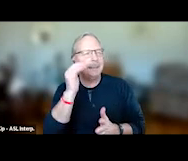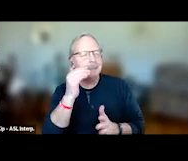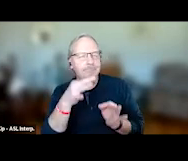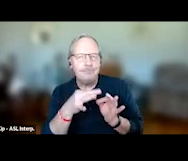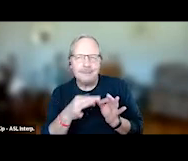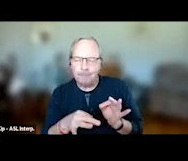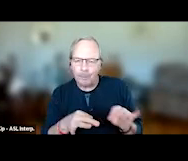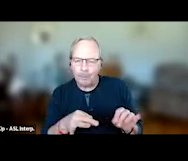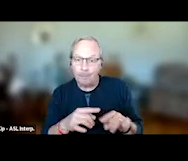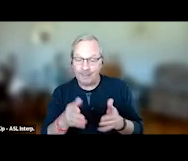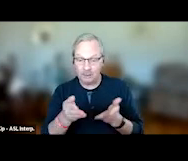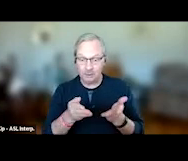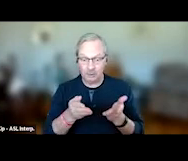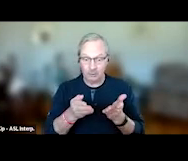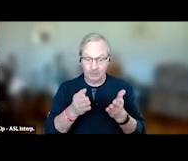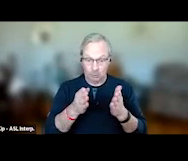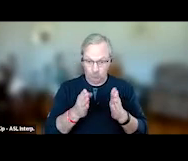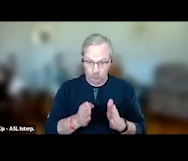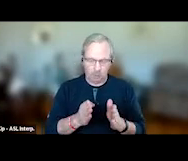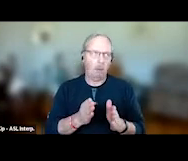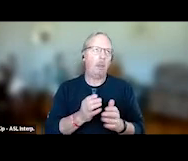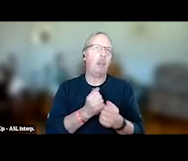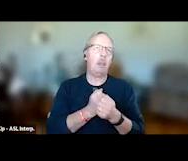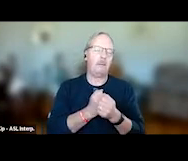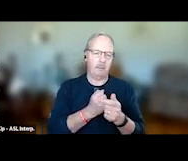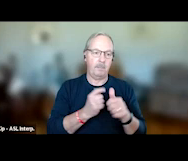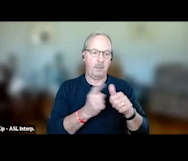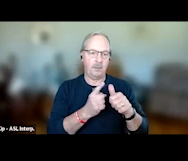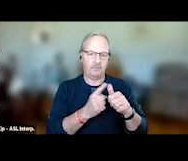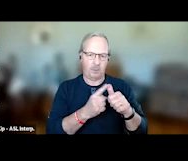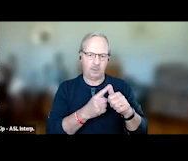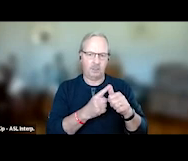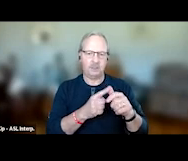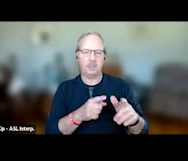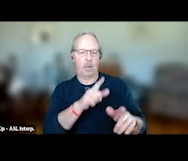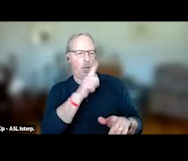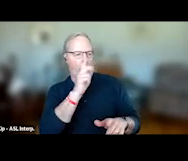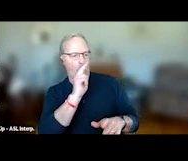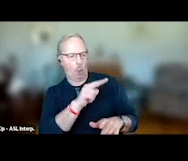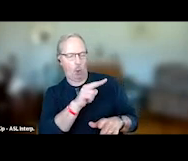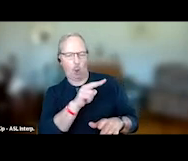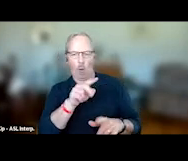service users tend to love them. The first one is called Look, Point, Name. So basically you just say, hey,